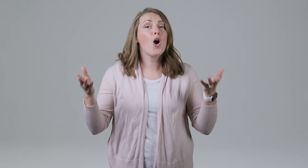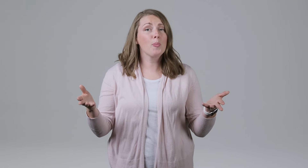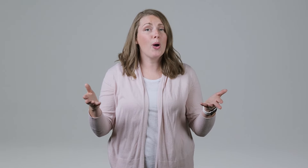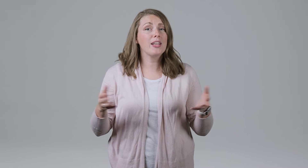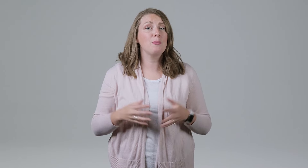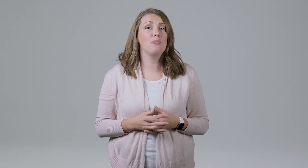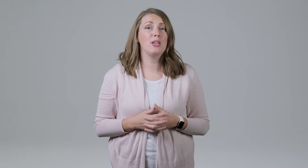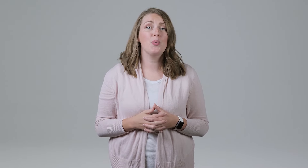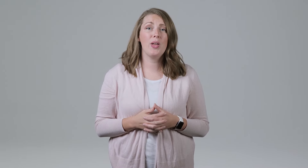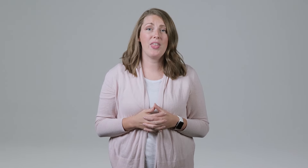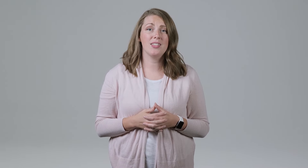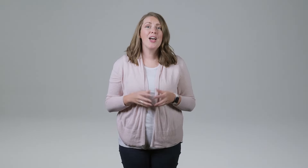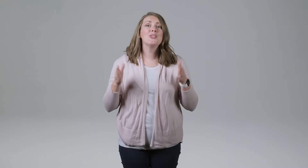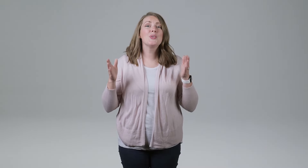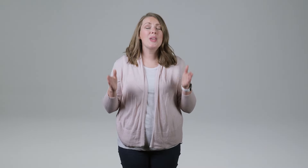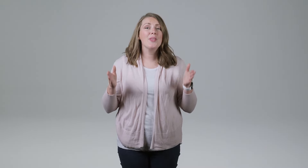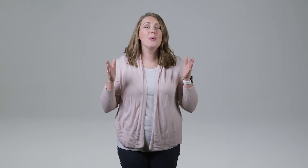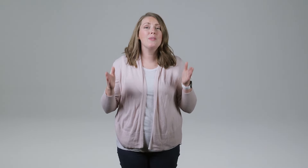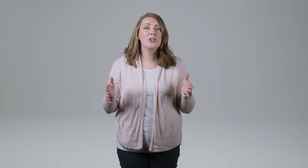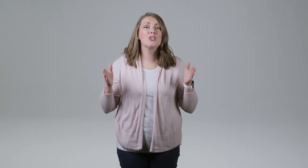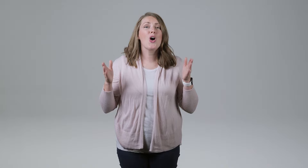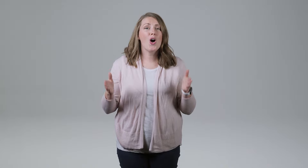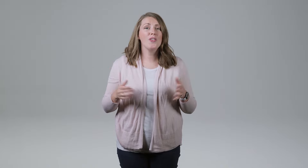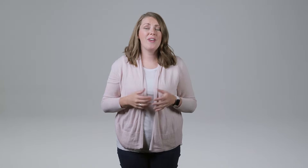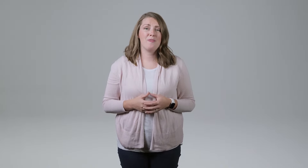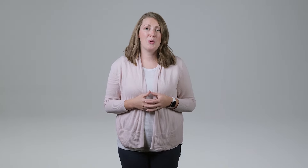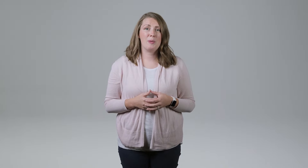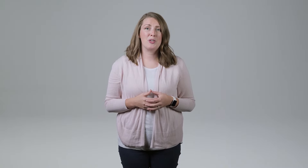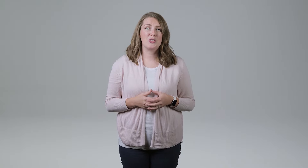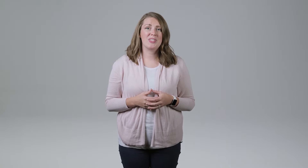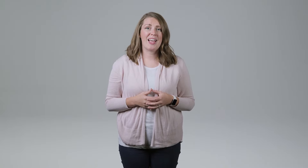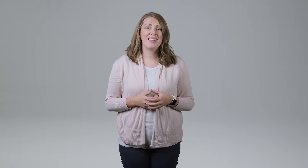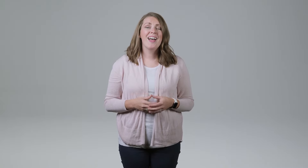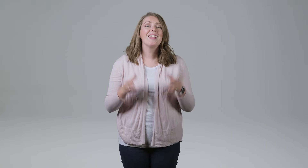or body movement with it. So now that we've learned all the five parameters of sign,